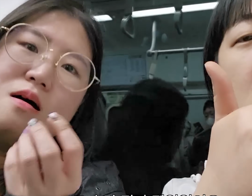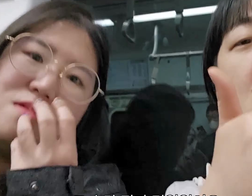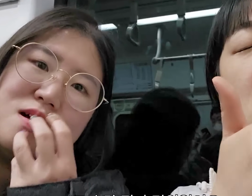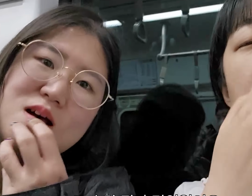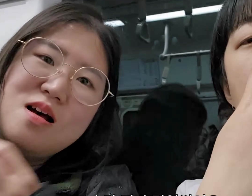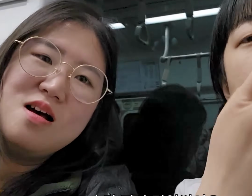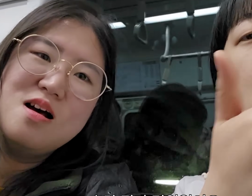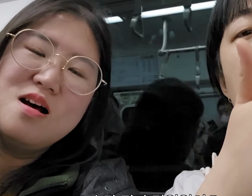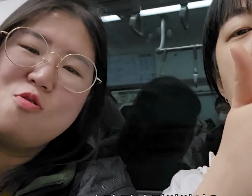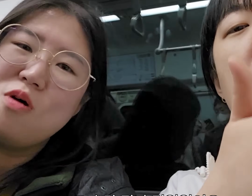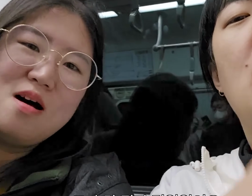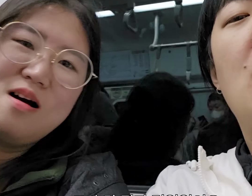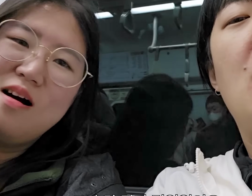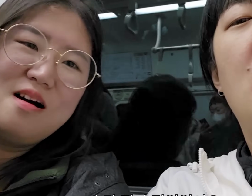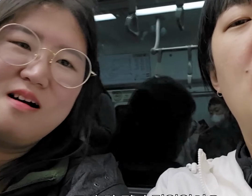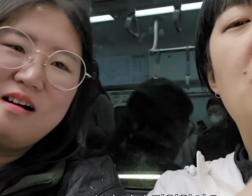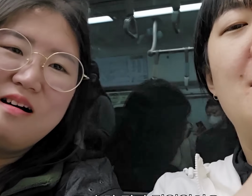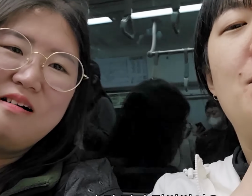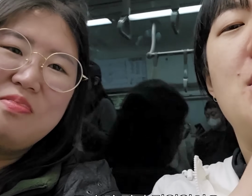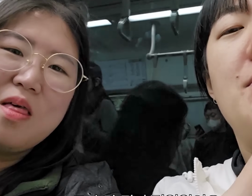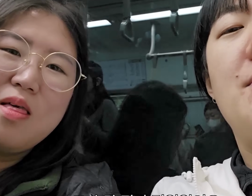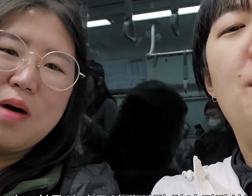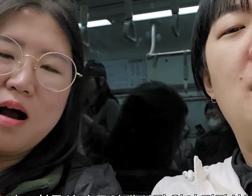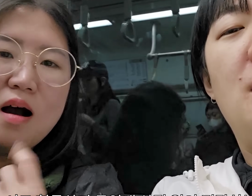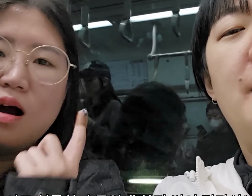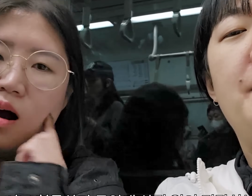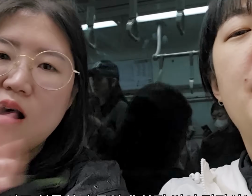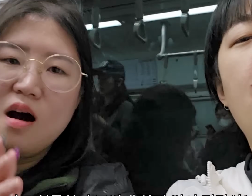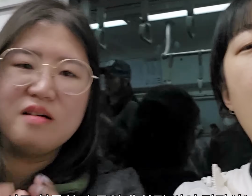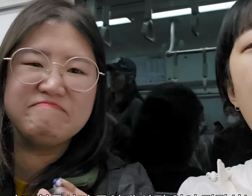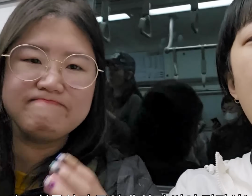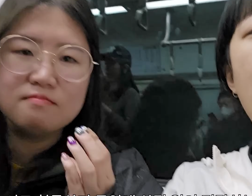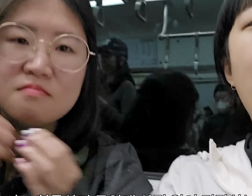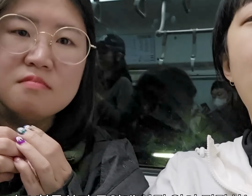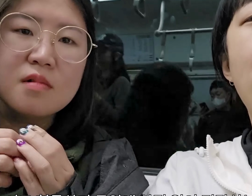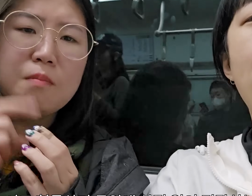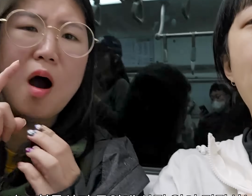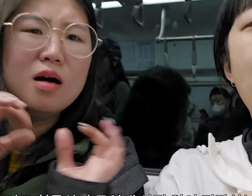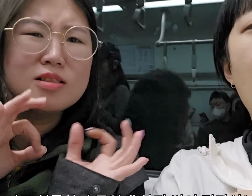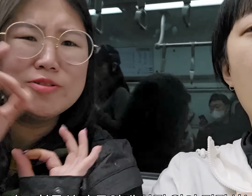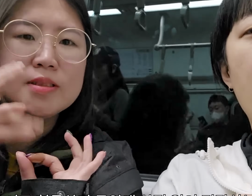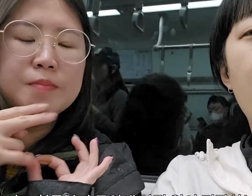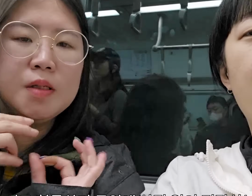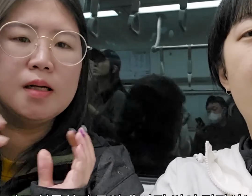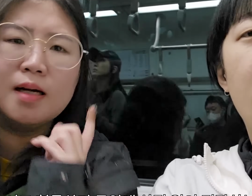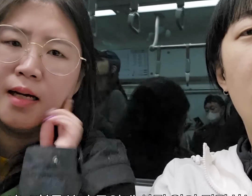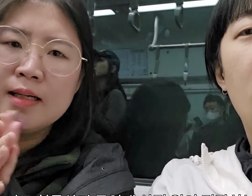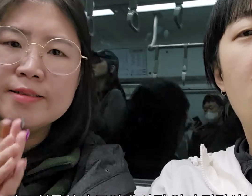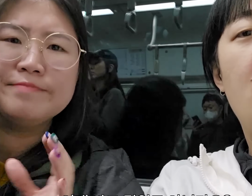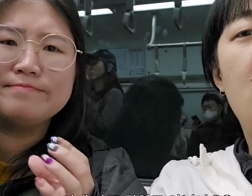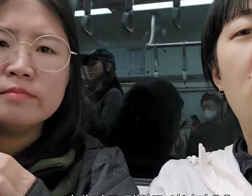That moment was just... awesome. Everyone worked together in perfect sync.